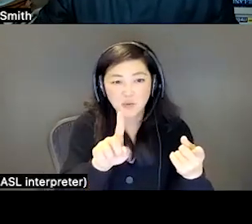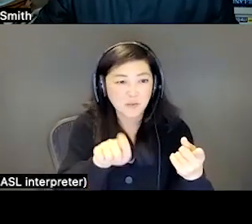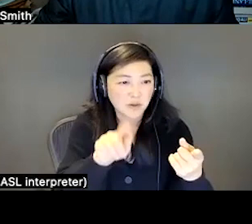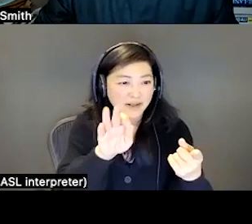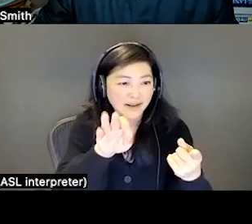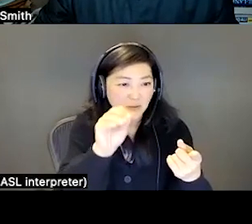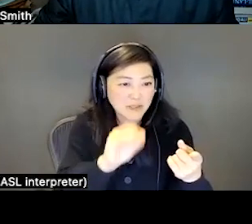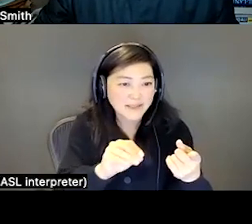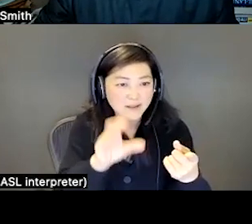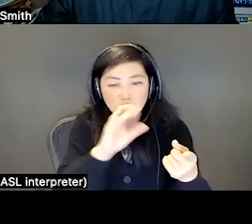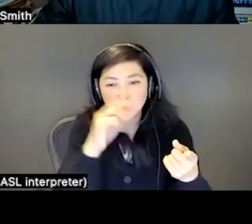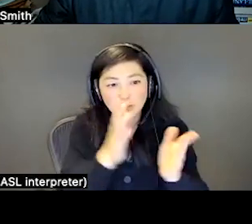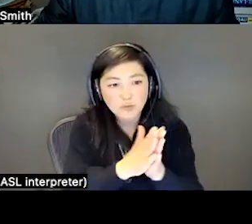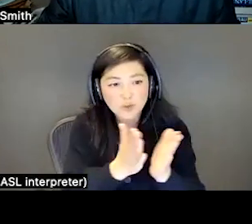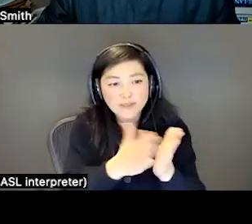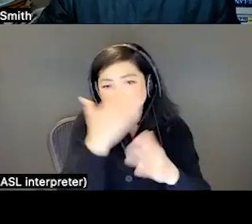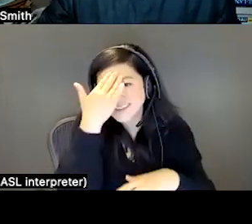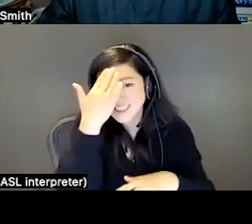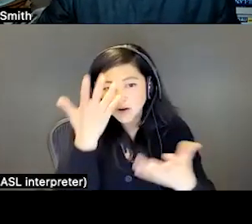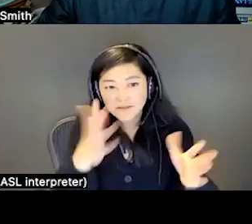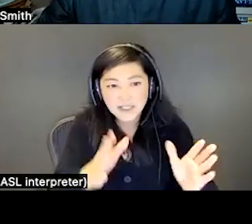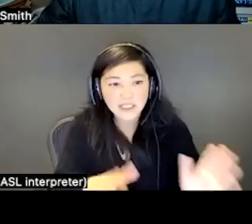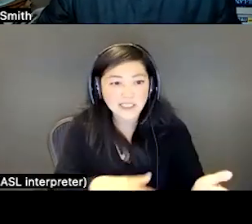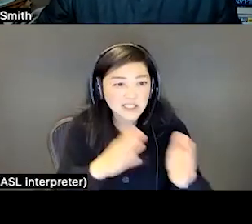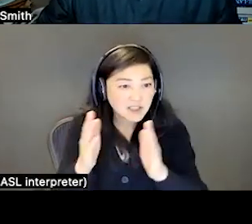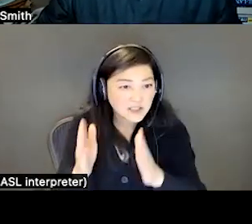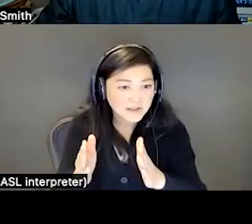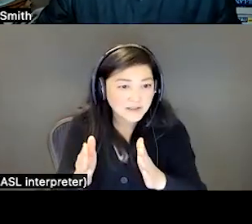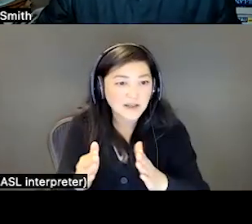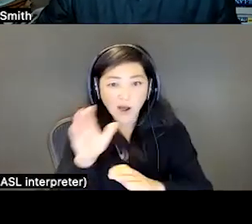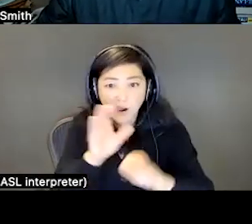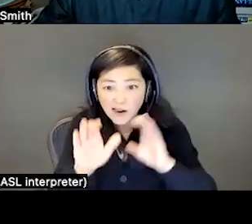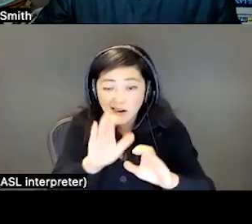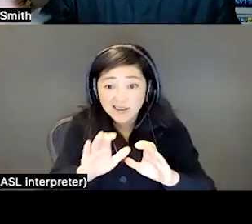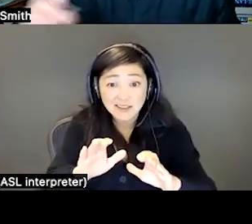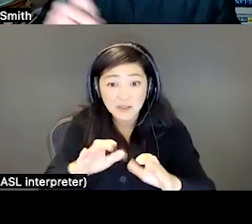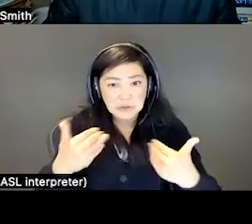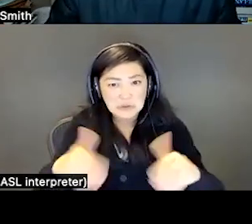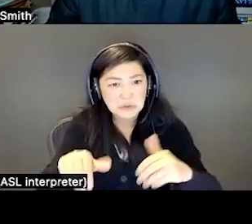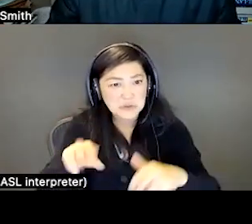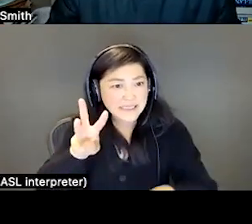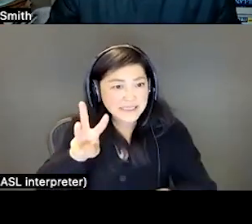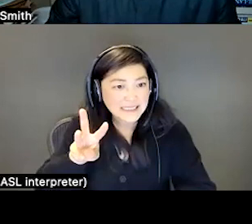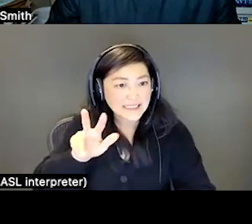But browse is up there, it's greater than search, 65%. And we've just repeated this